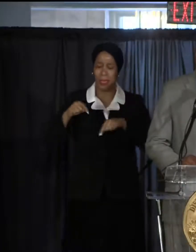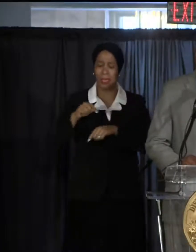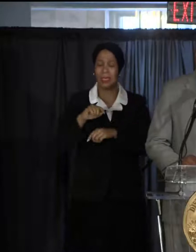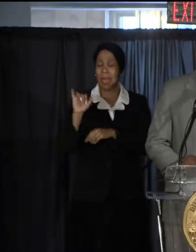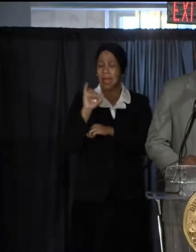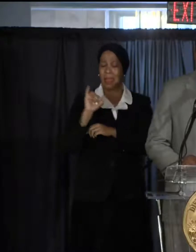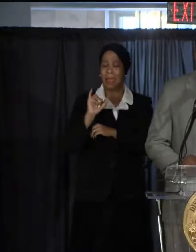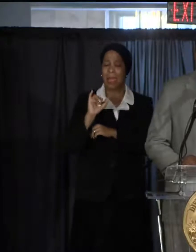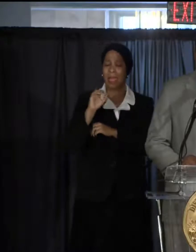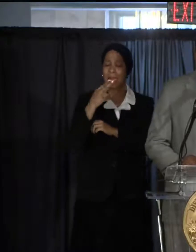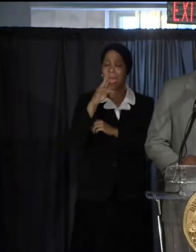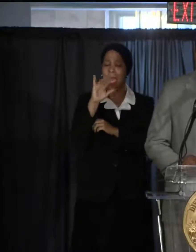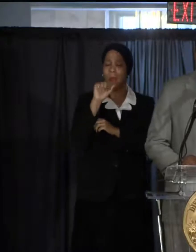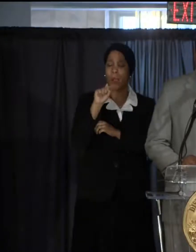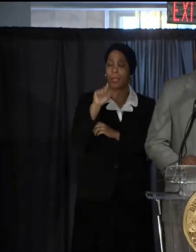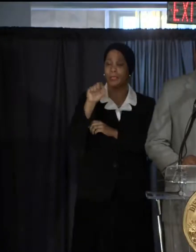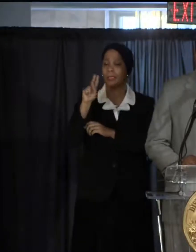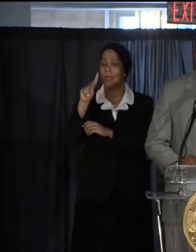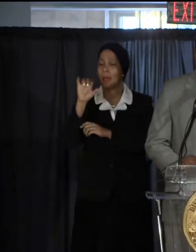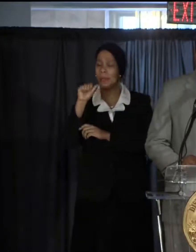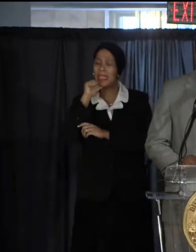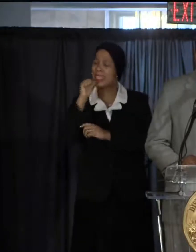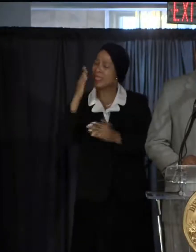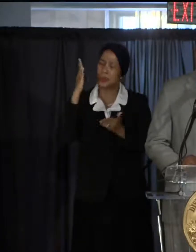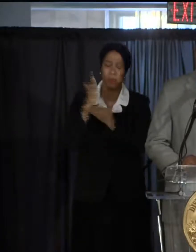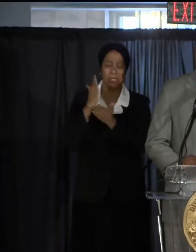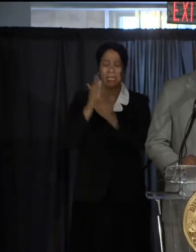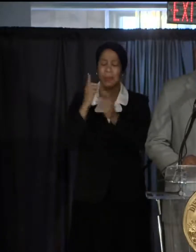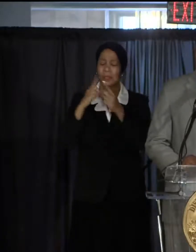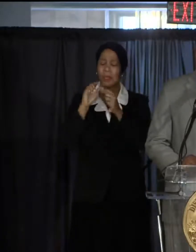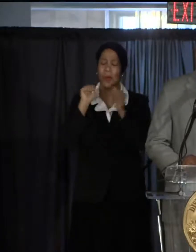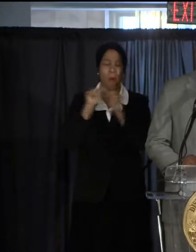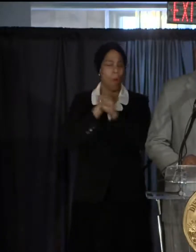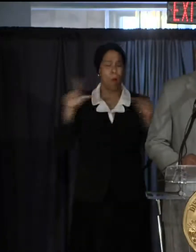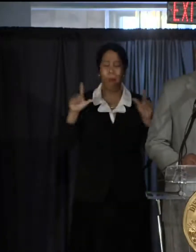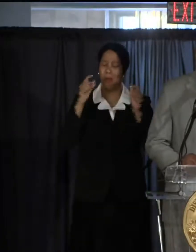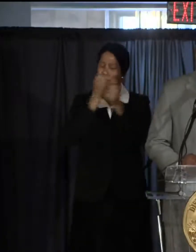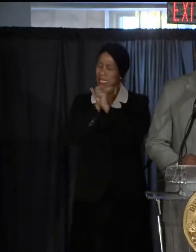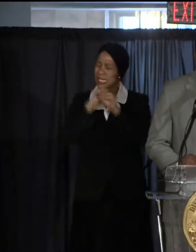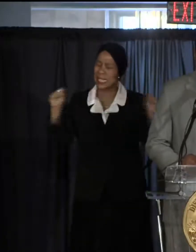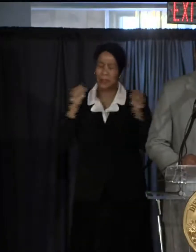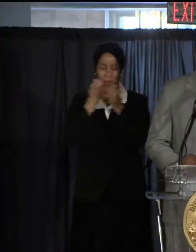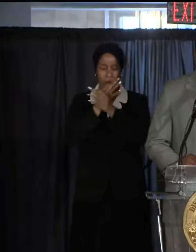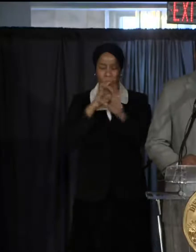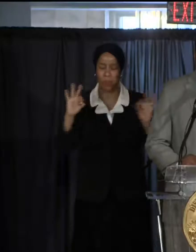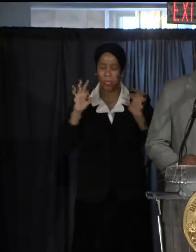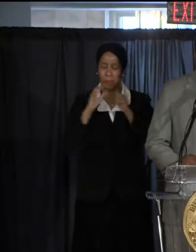TAUGHT US NOT TO STOP UNTIL ALL ARE SAFE AND FREE.